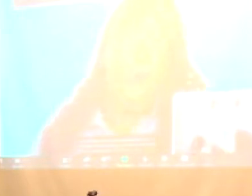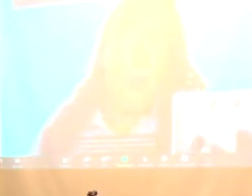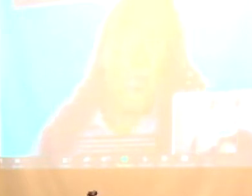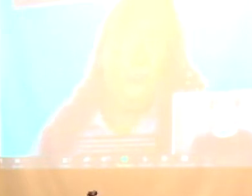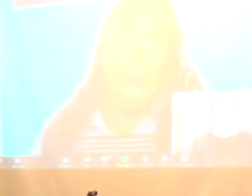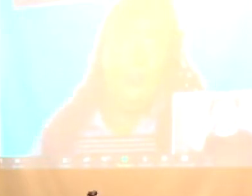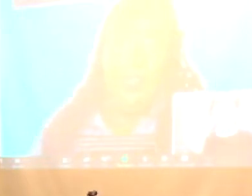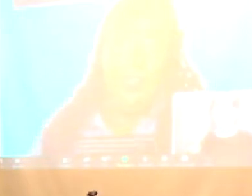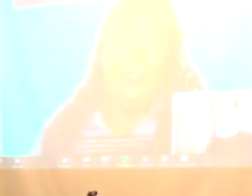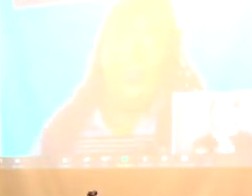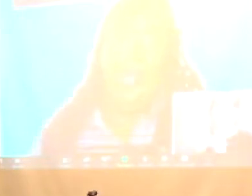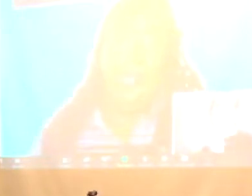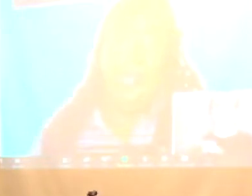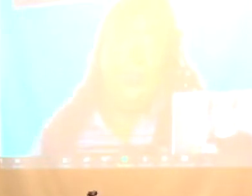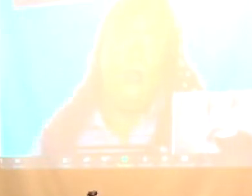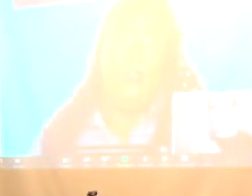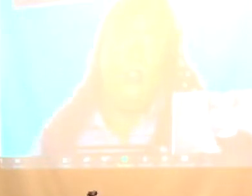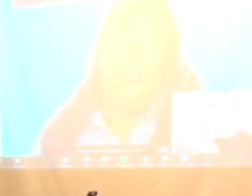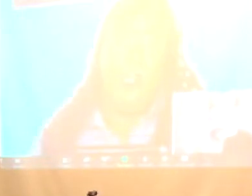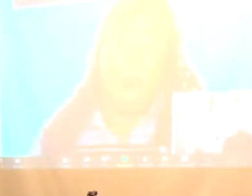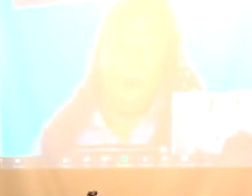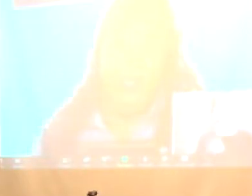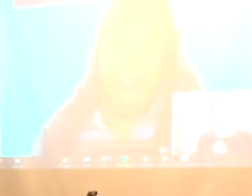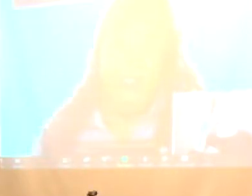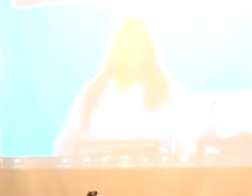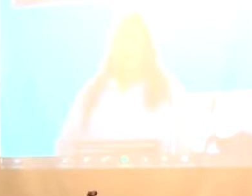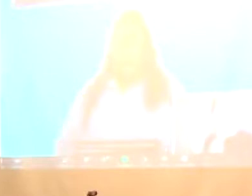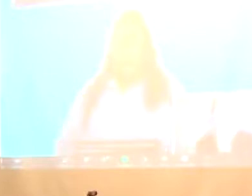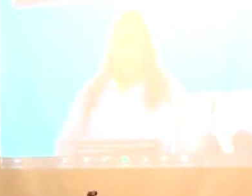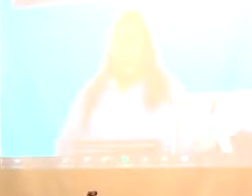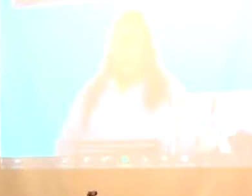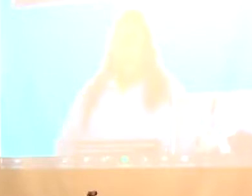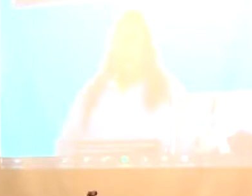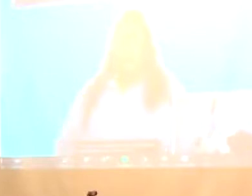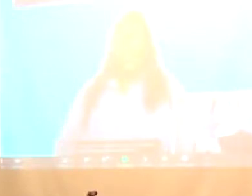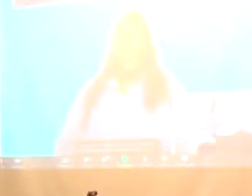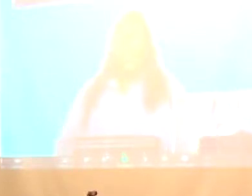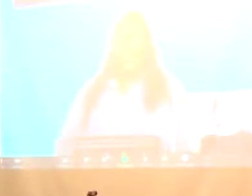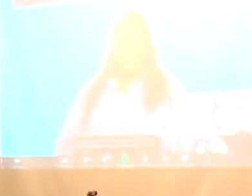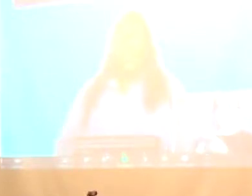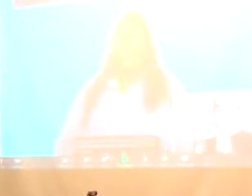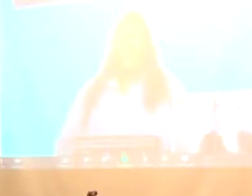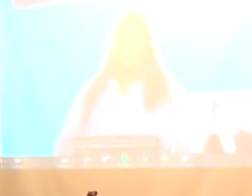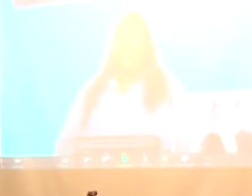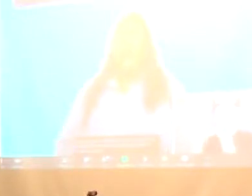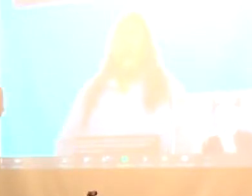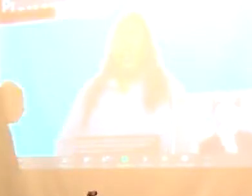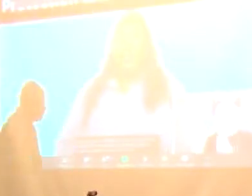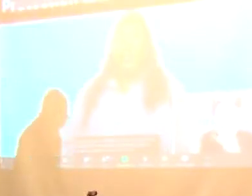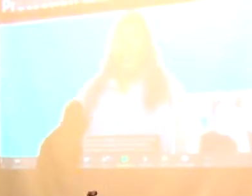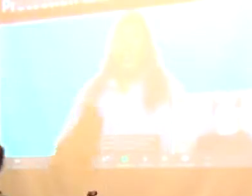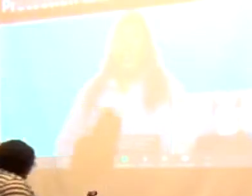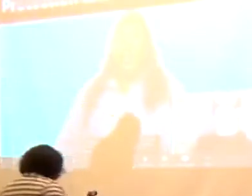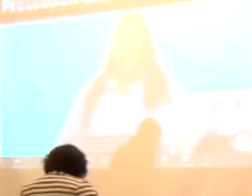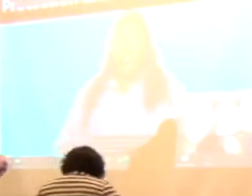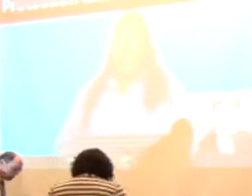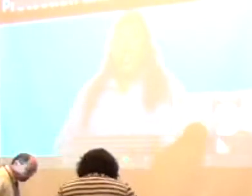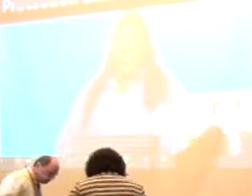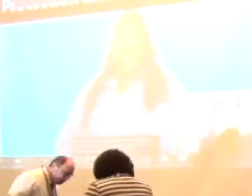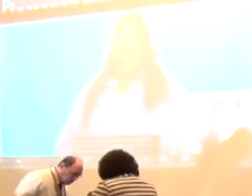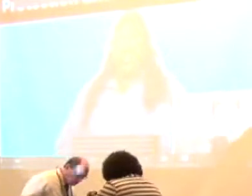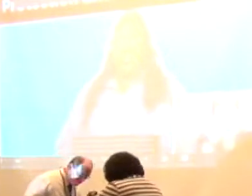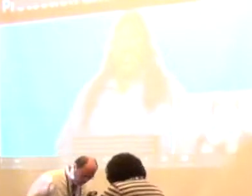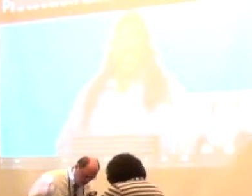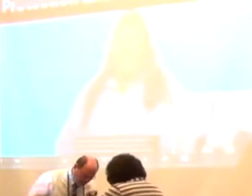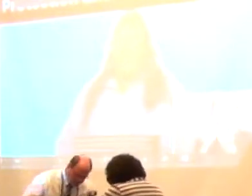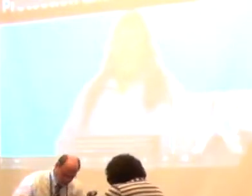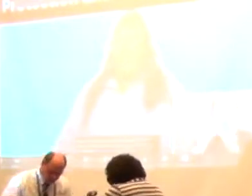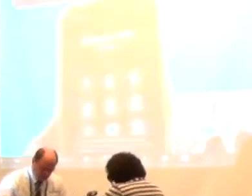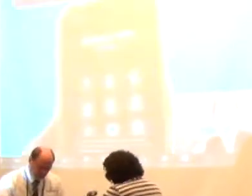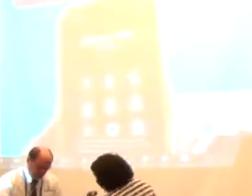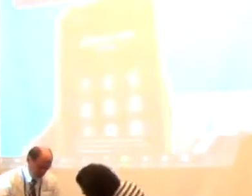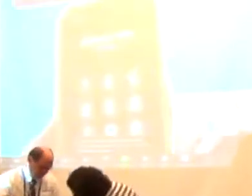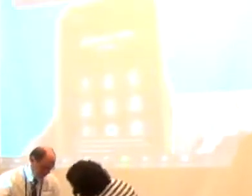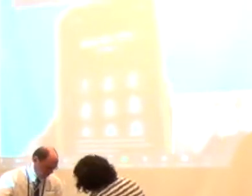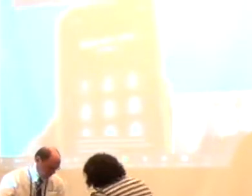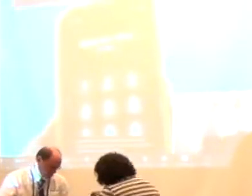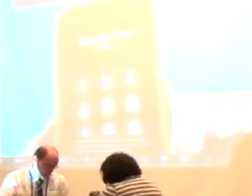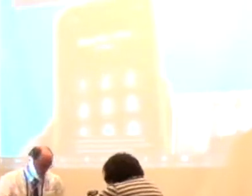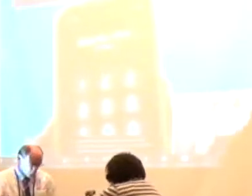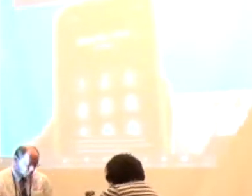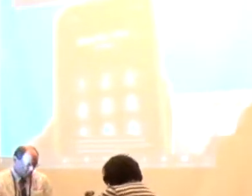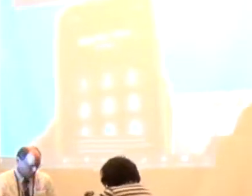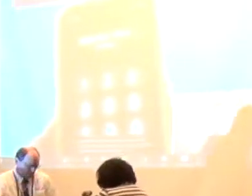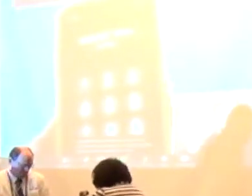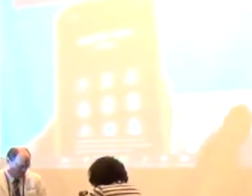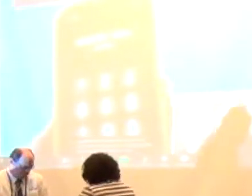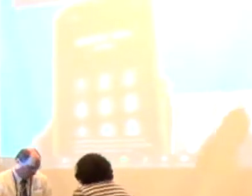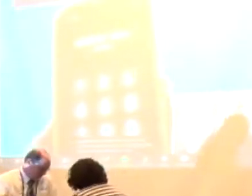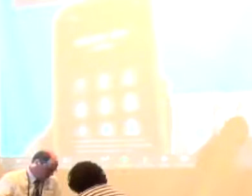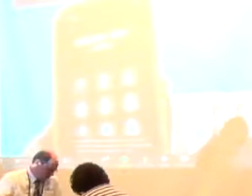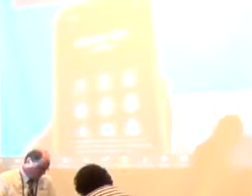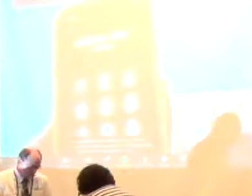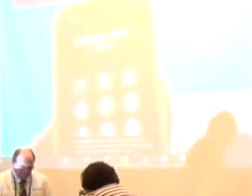If You can't get to a polling center, you can contact local officials to ask for assistance options like the election protection hotlines and reaching out to your local protection and advocacy agency can provide you with support on election day now 8 6 6 r vote out 8 6 6 6